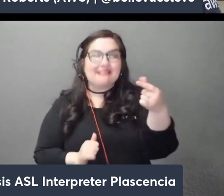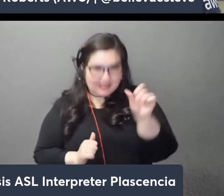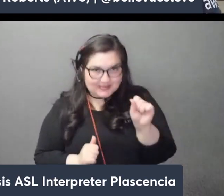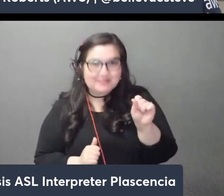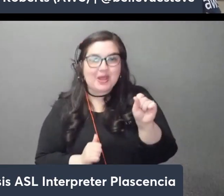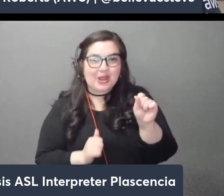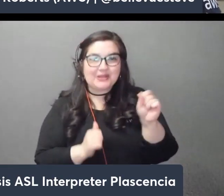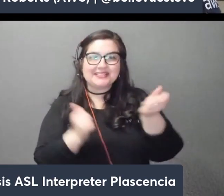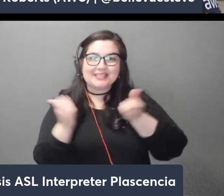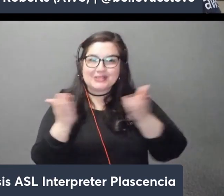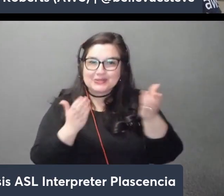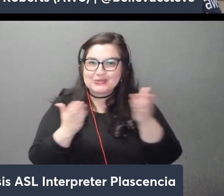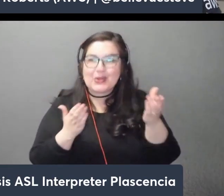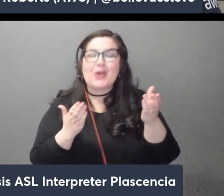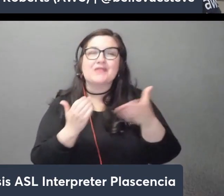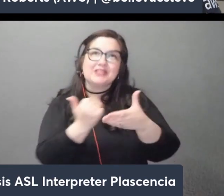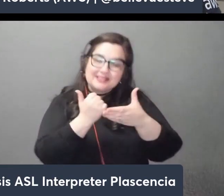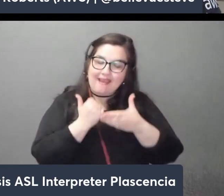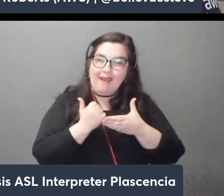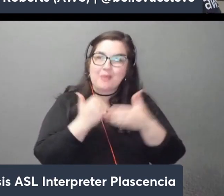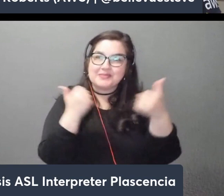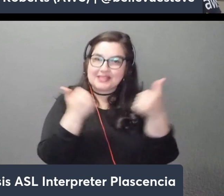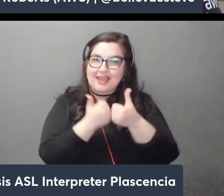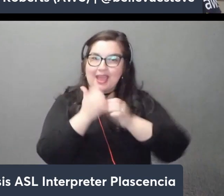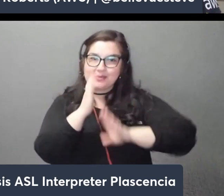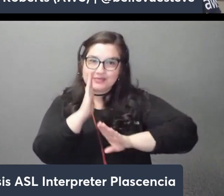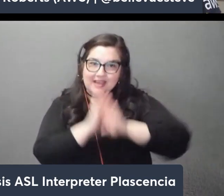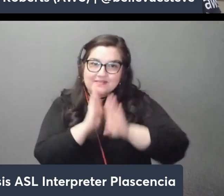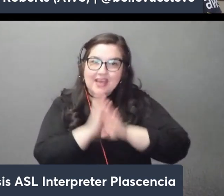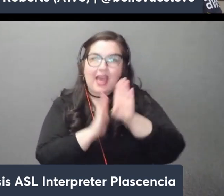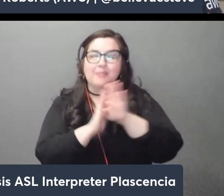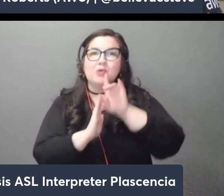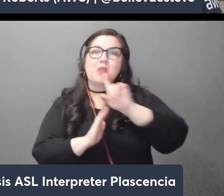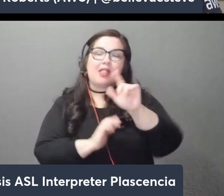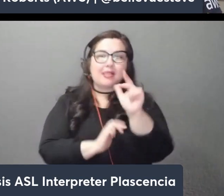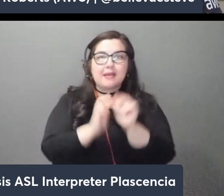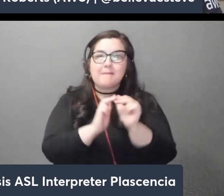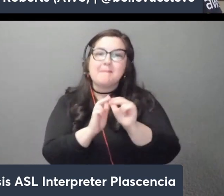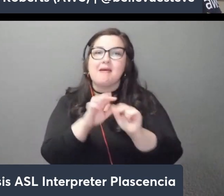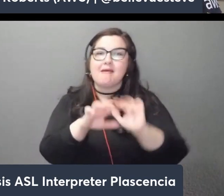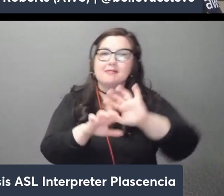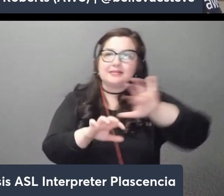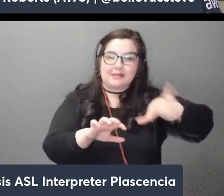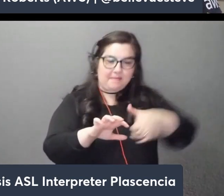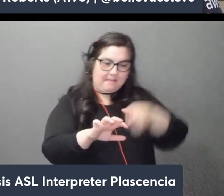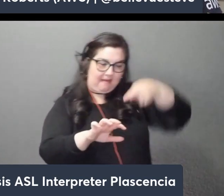that helps game developers build the back end for a connected game experience.